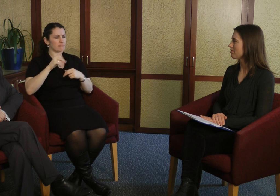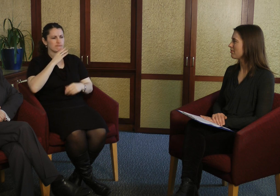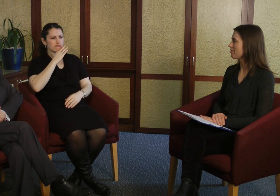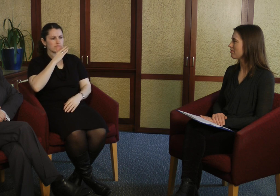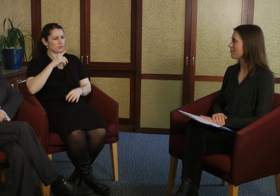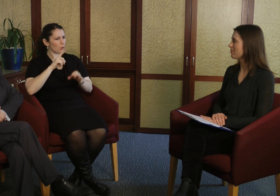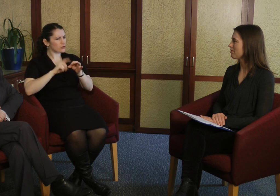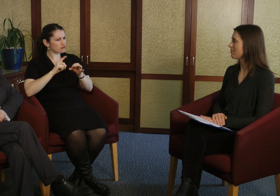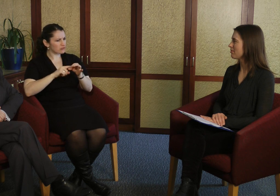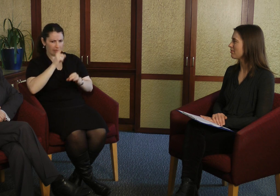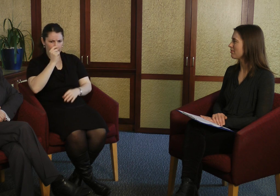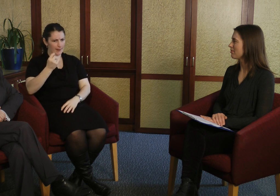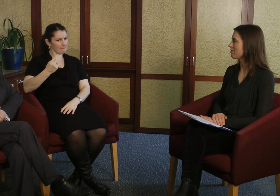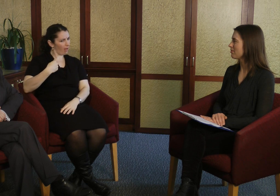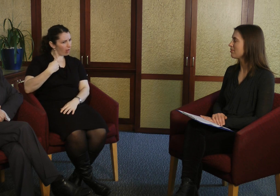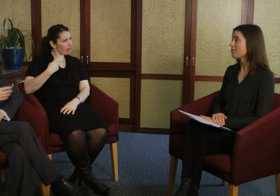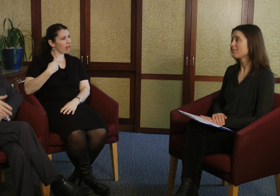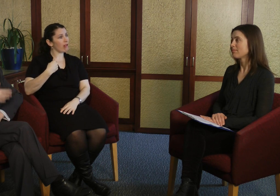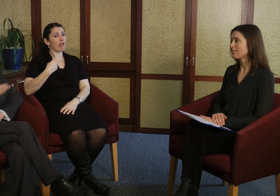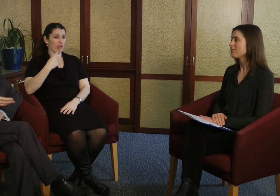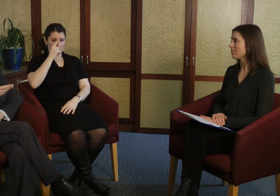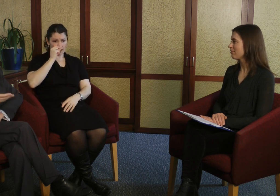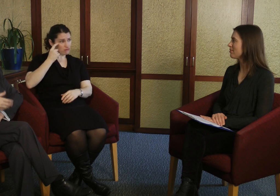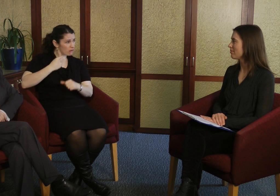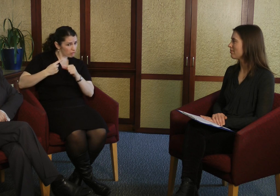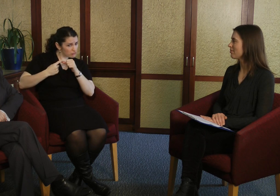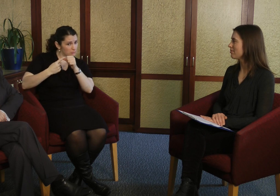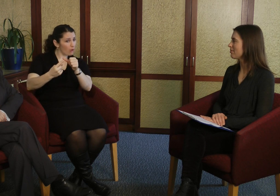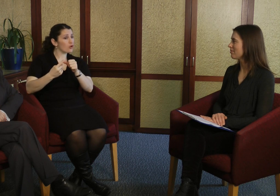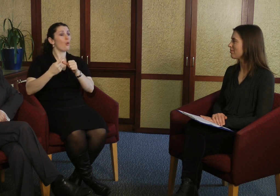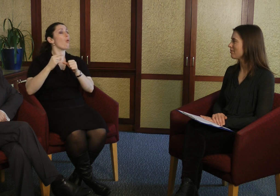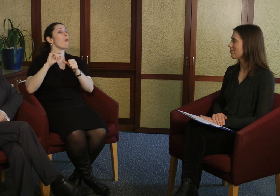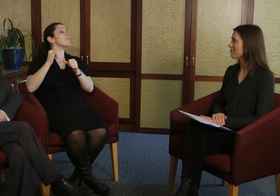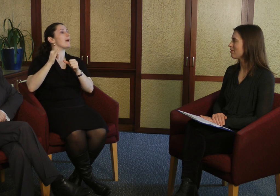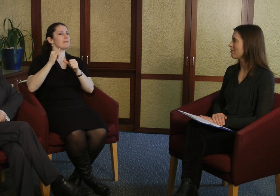they can maybe email them to me and I can respond to those the next time we do an interview.